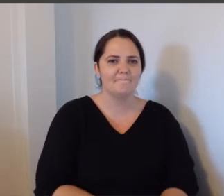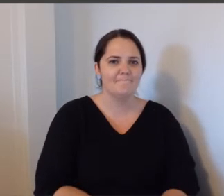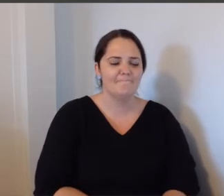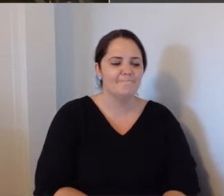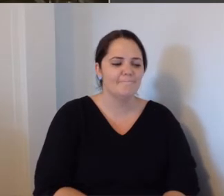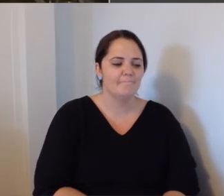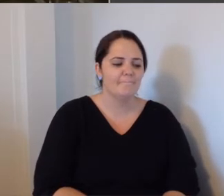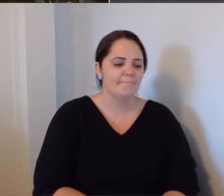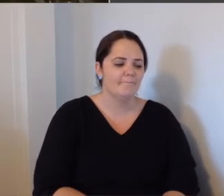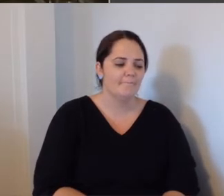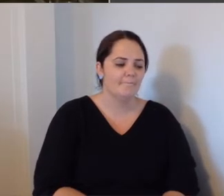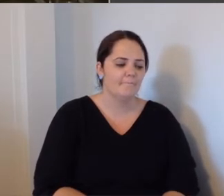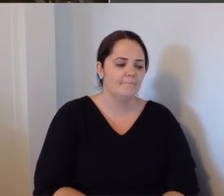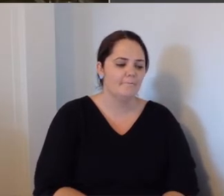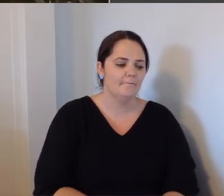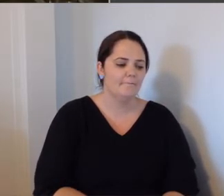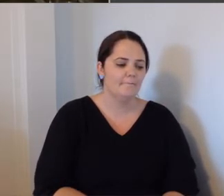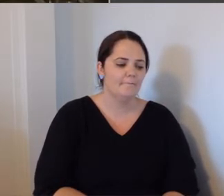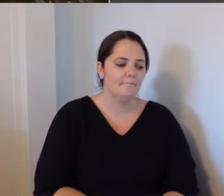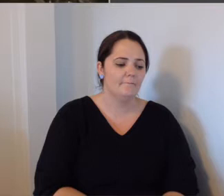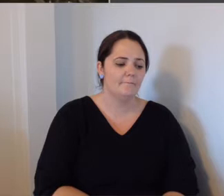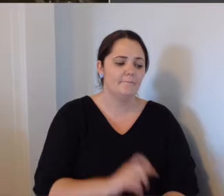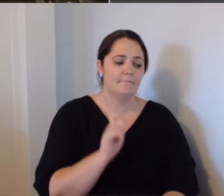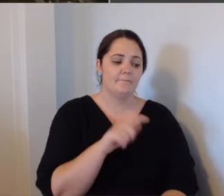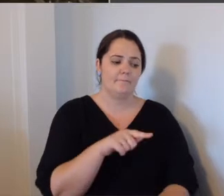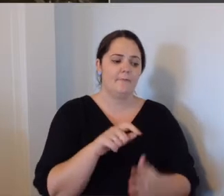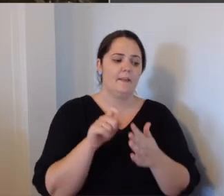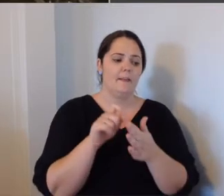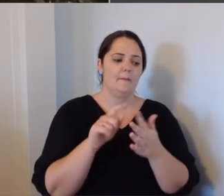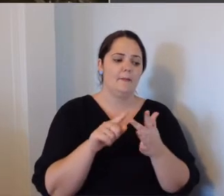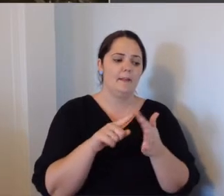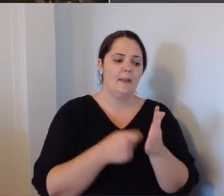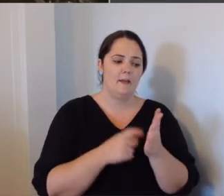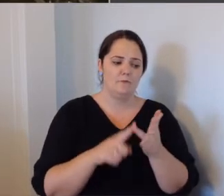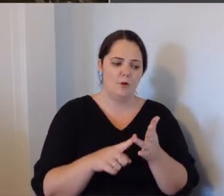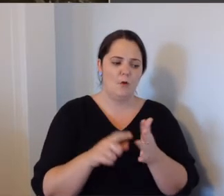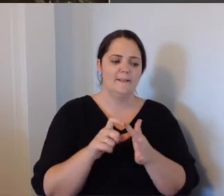Now, this incredible hunting scene by Piero di Cosimo is also included